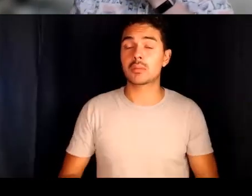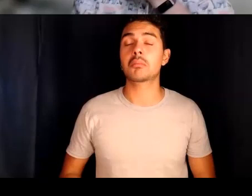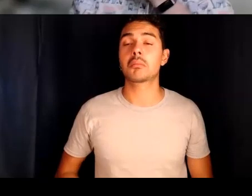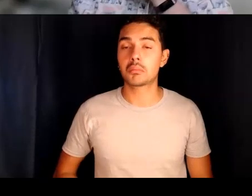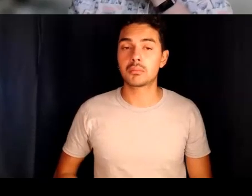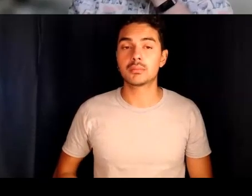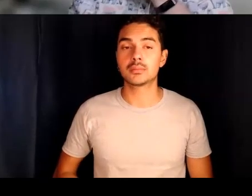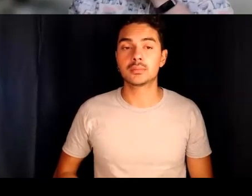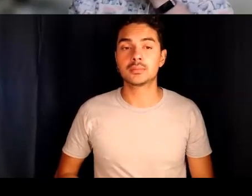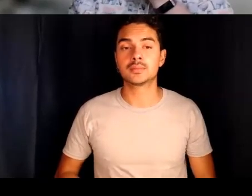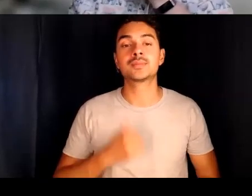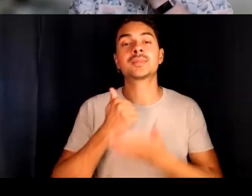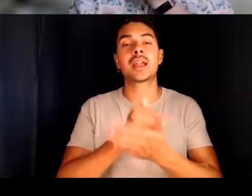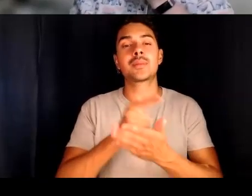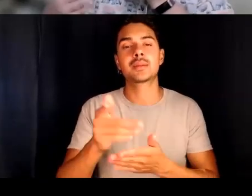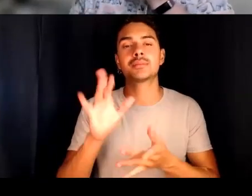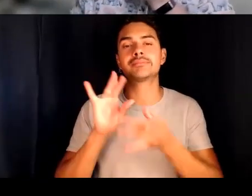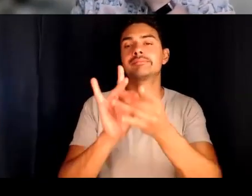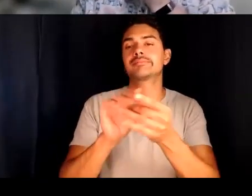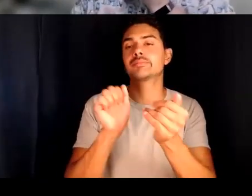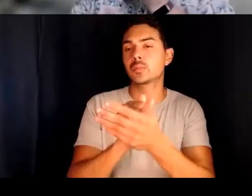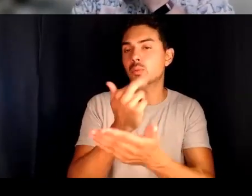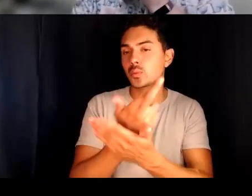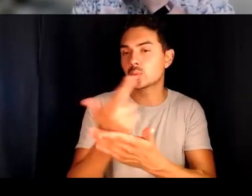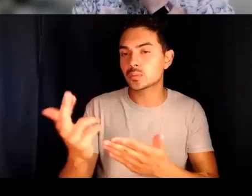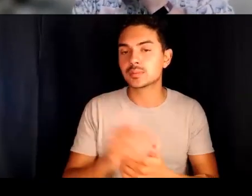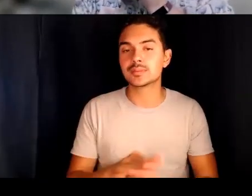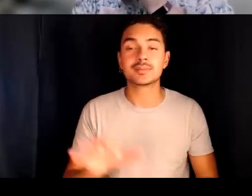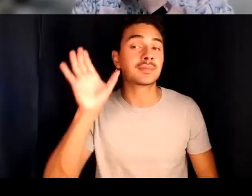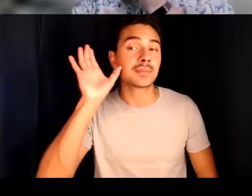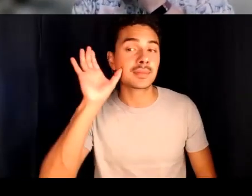Help connect with further resources. Listen, without judging.